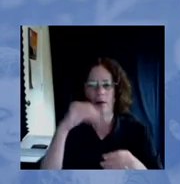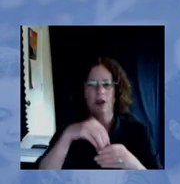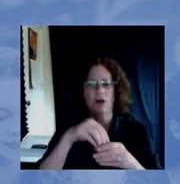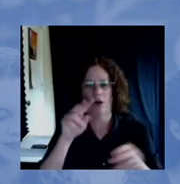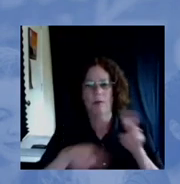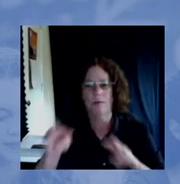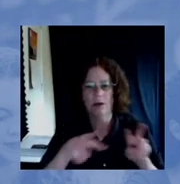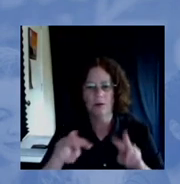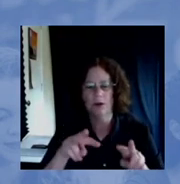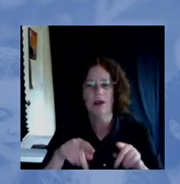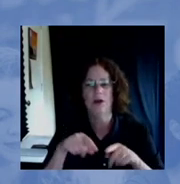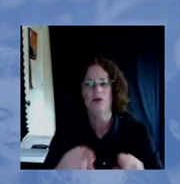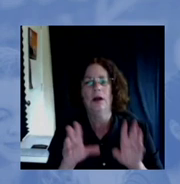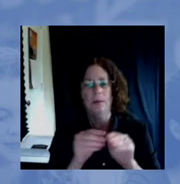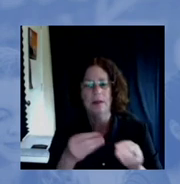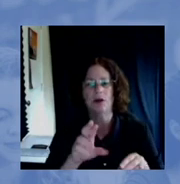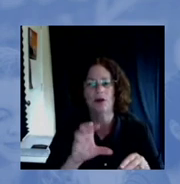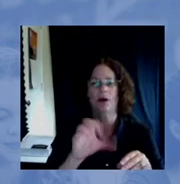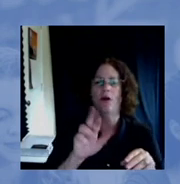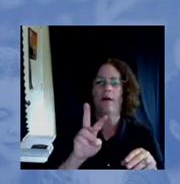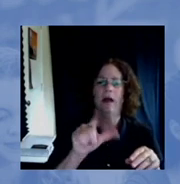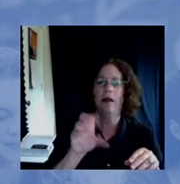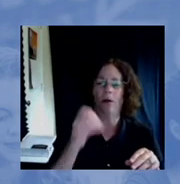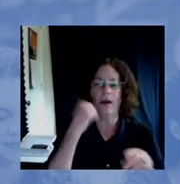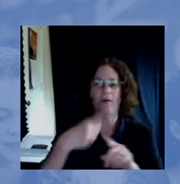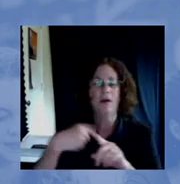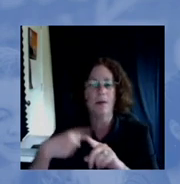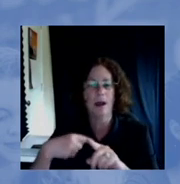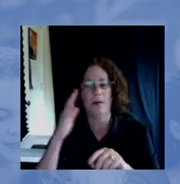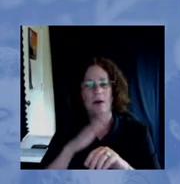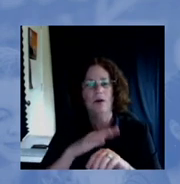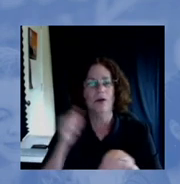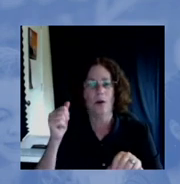ON A MONTHLY BASIS, CALL OUT CERTAIN PILLARS IN OUR STRATEGIC PLAN AND SEE THE PROGRESS